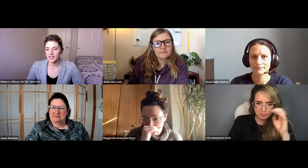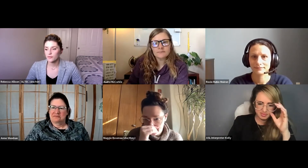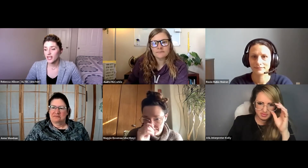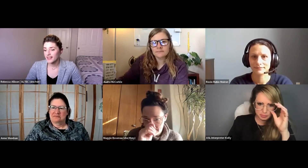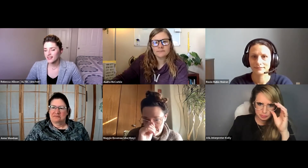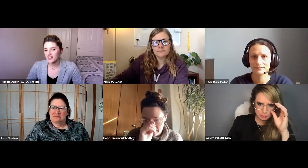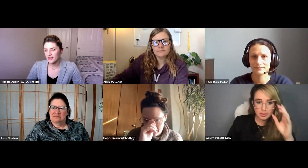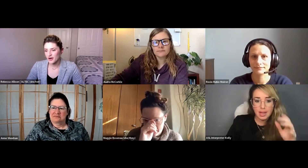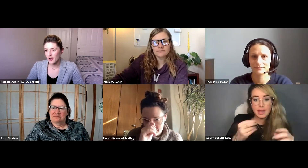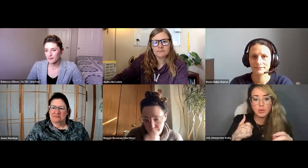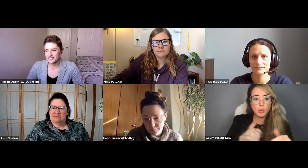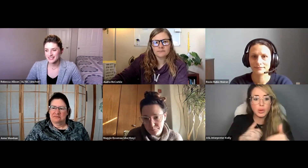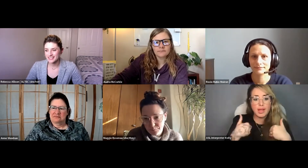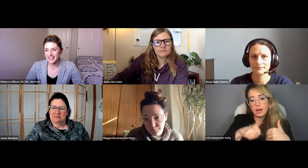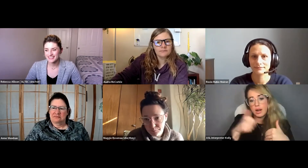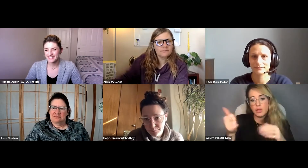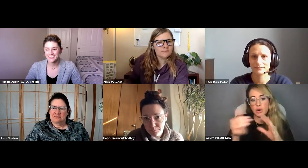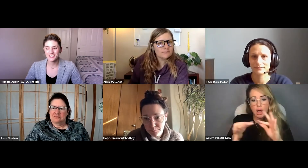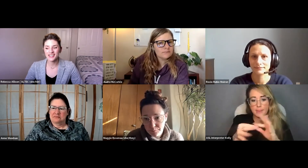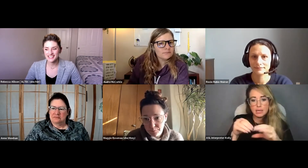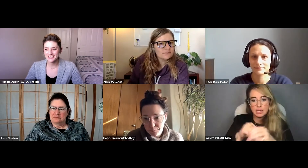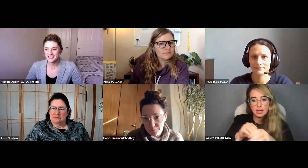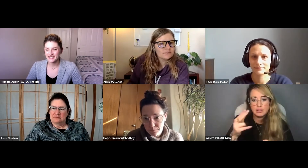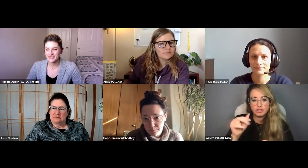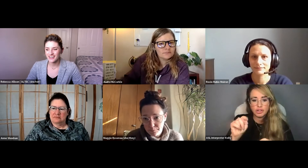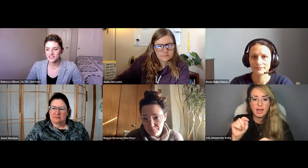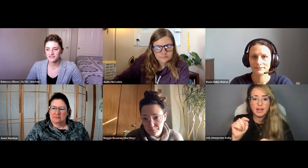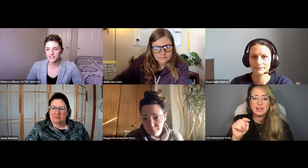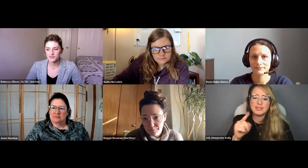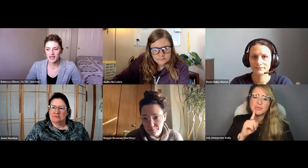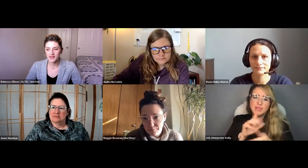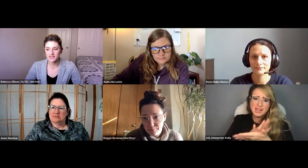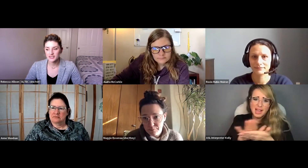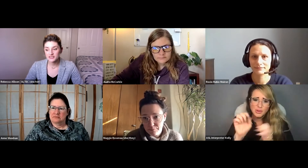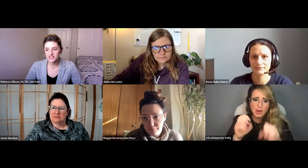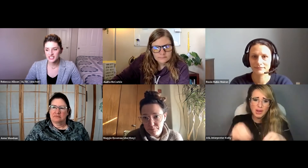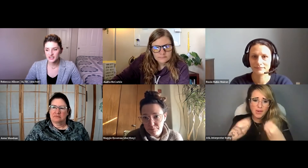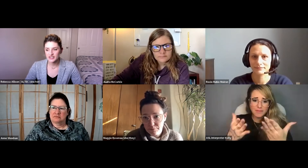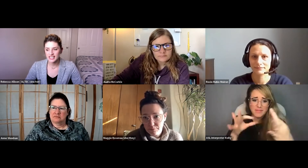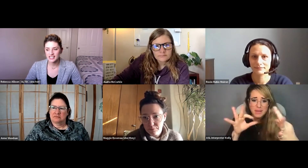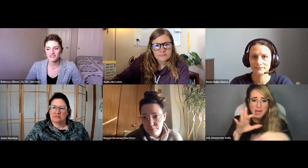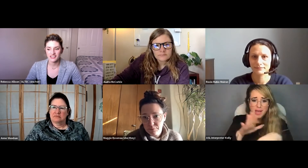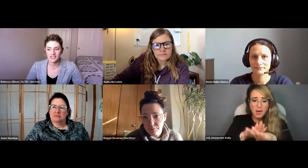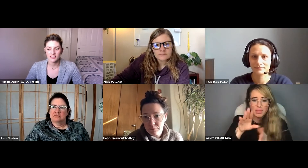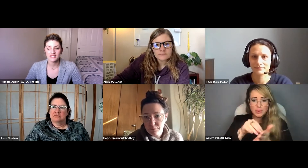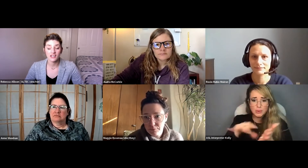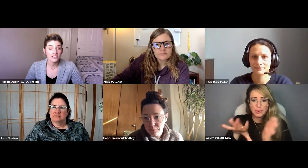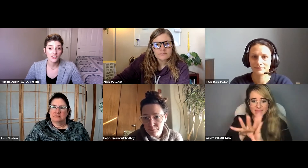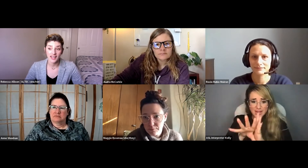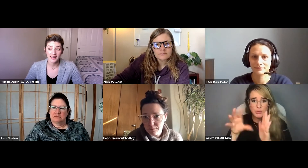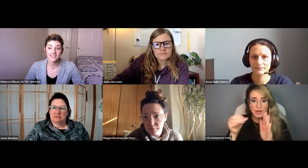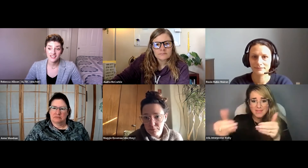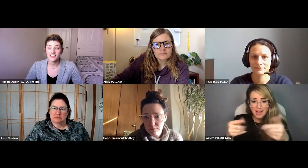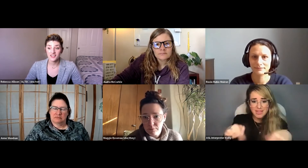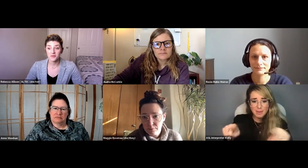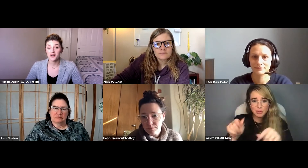And we had another comment in the chat that, "It's so nice that you can offer feedback on student videos and invite them to self-correct their work."